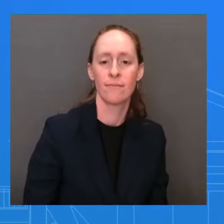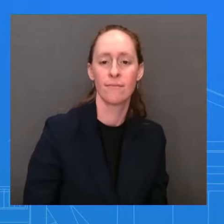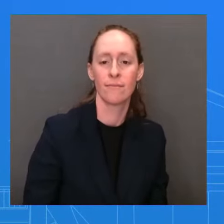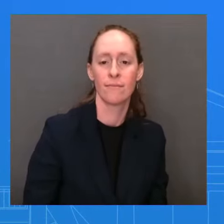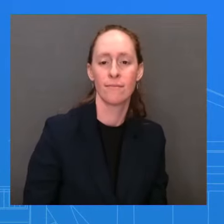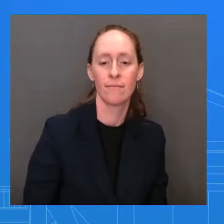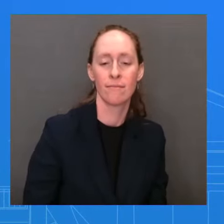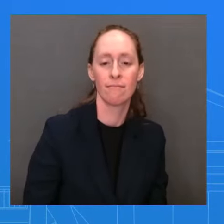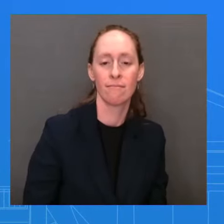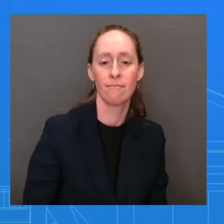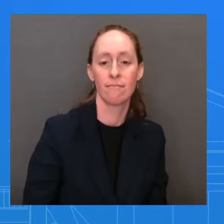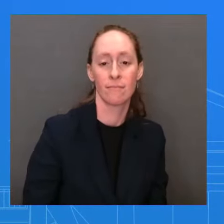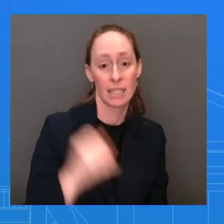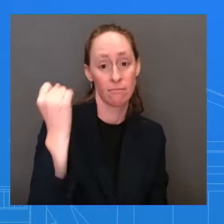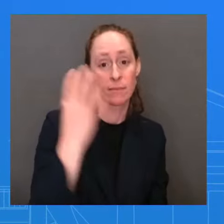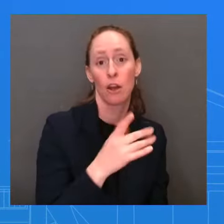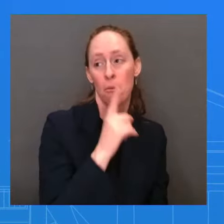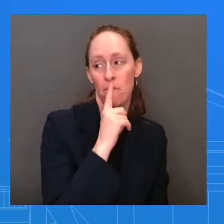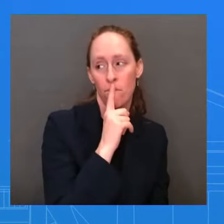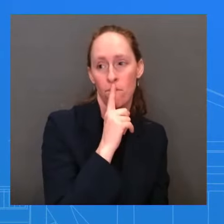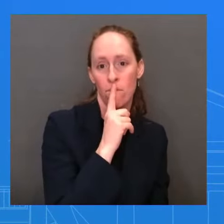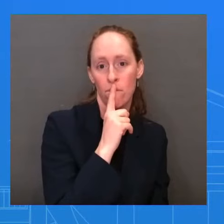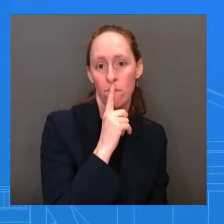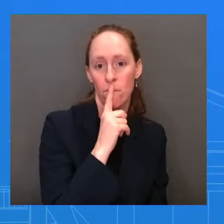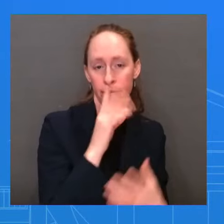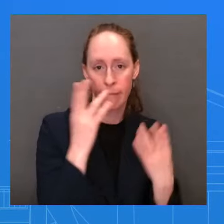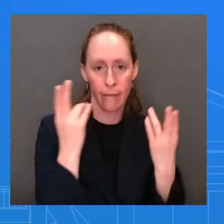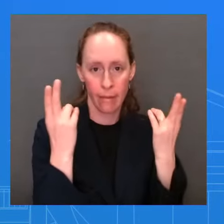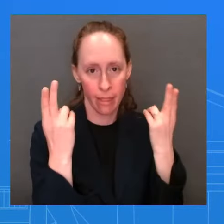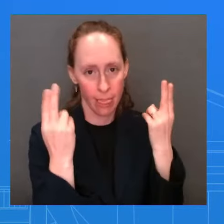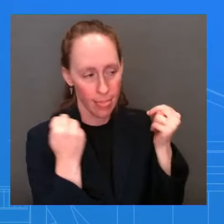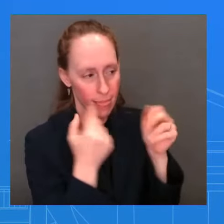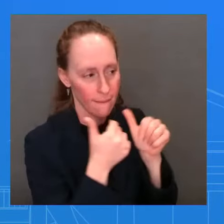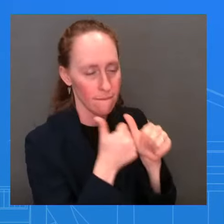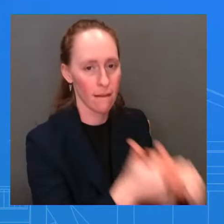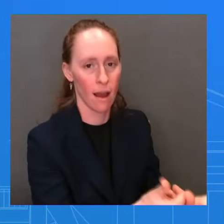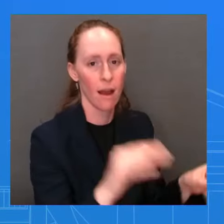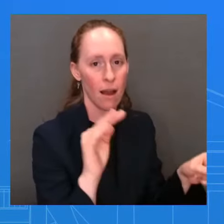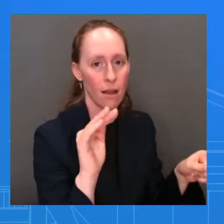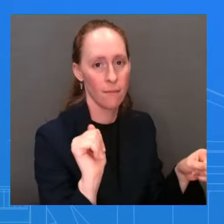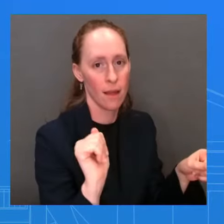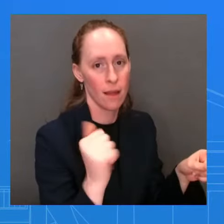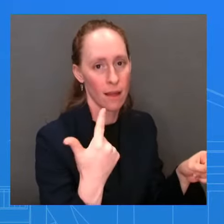So that question, honestly, is for them, not for us. The Press: But investors don't really care who's to blame.